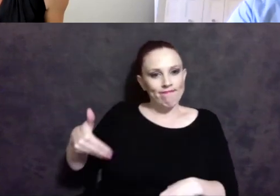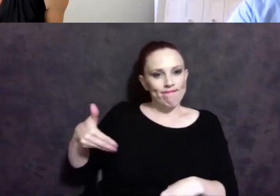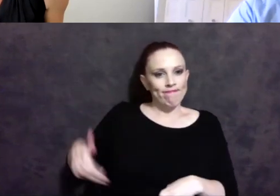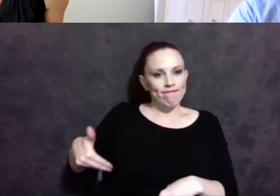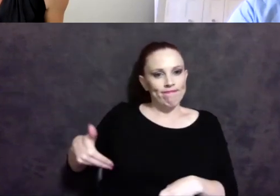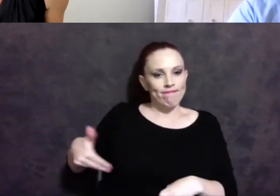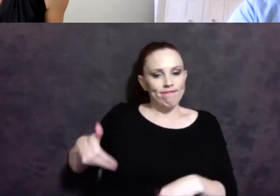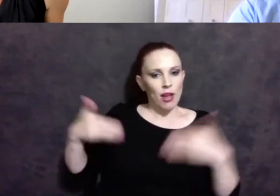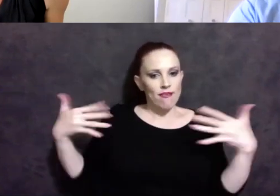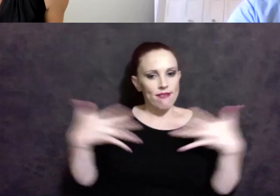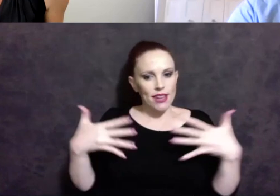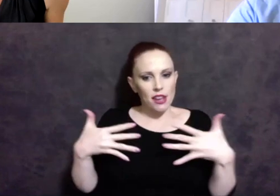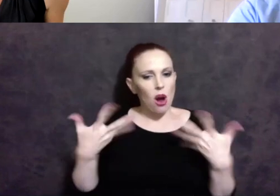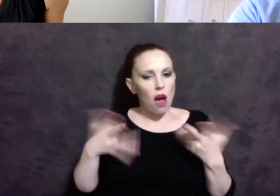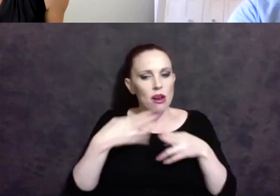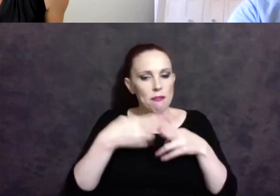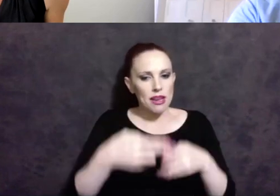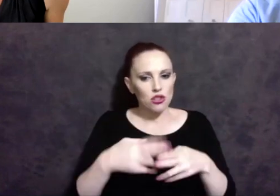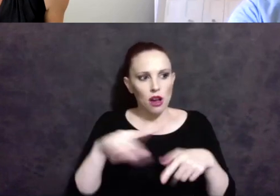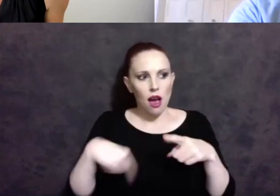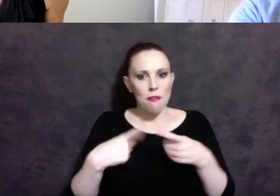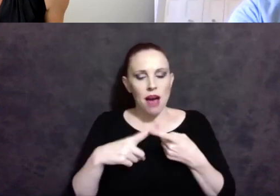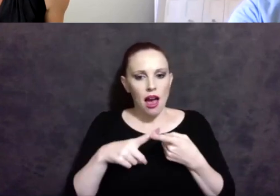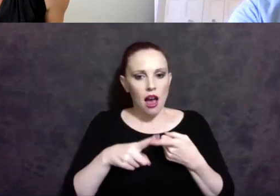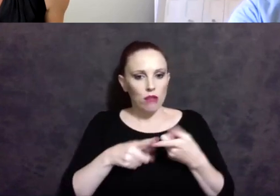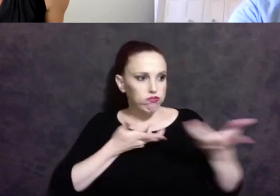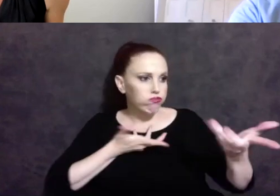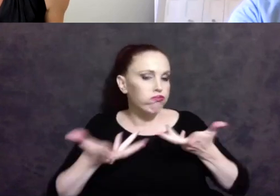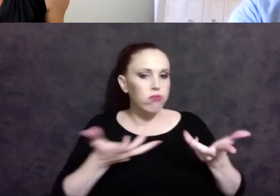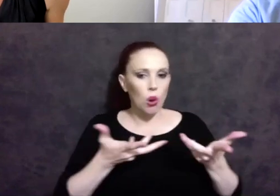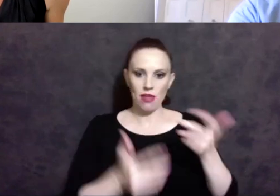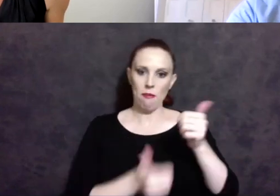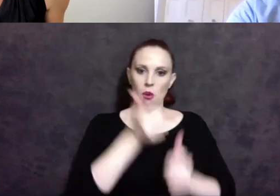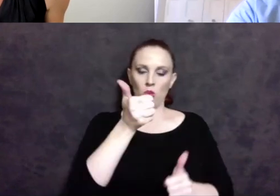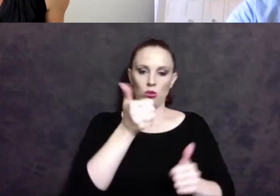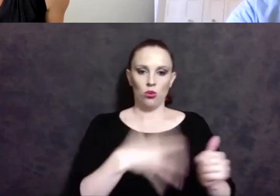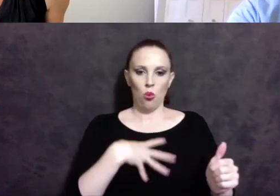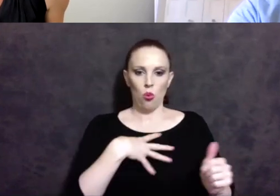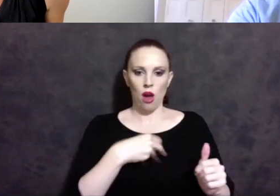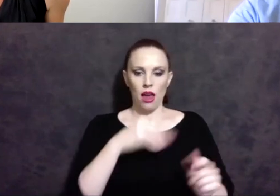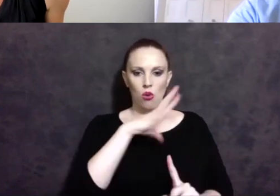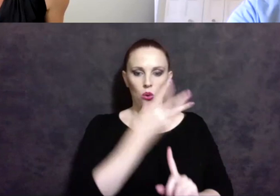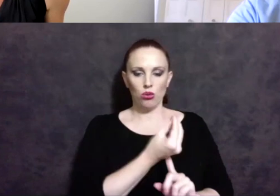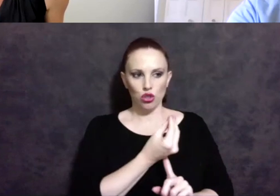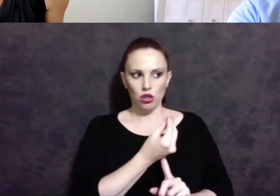before about engaging in predominant white culture and being seen as being black because